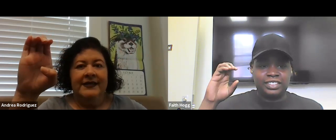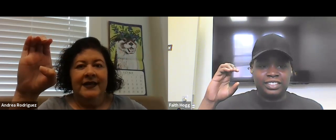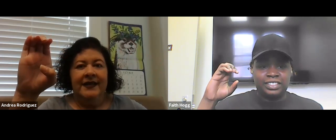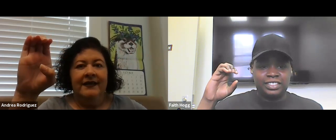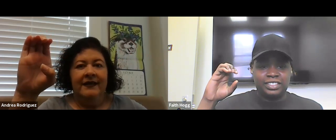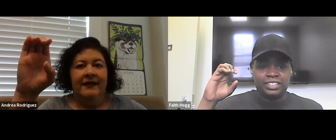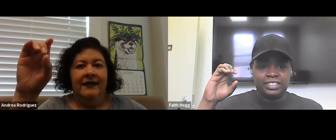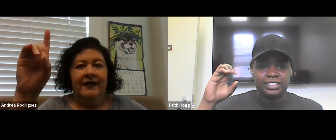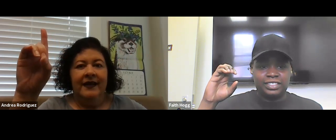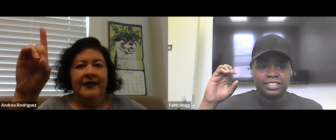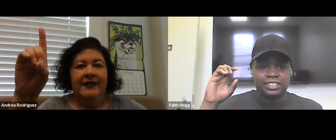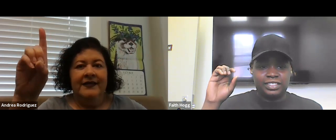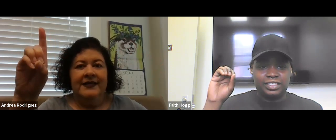C. D.